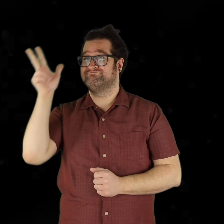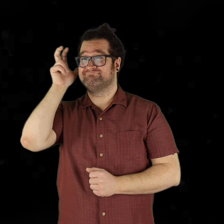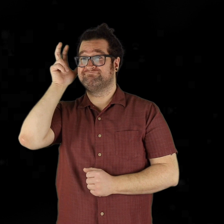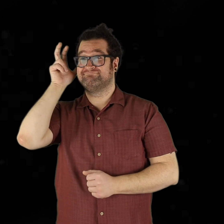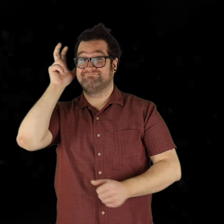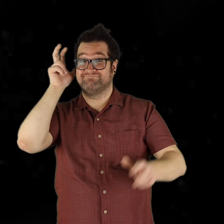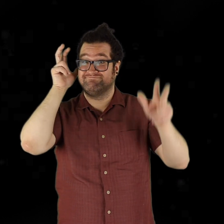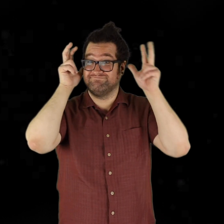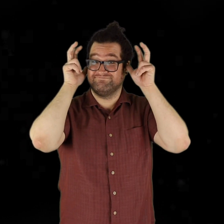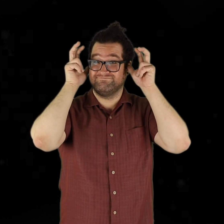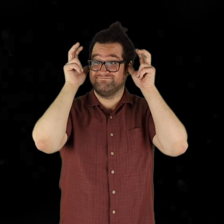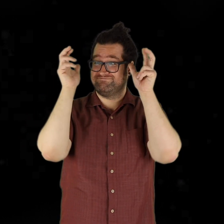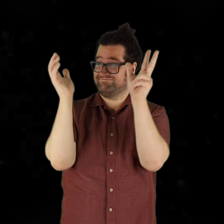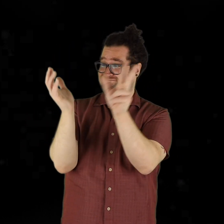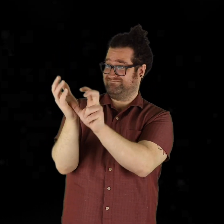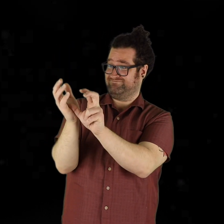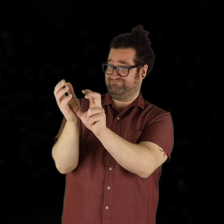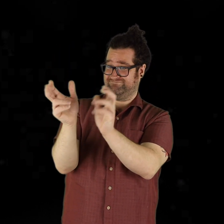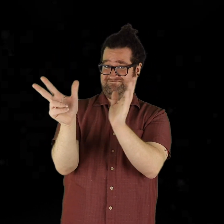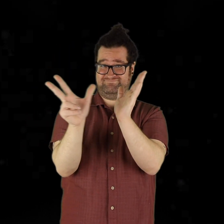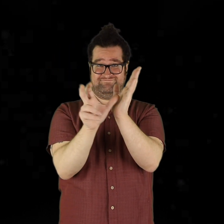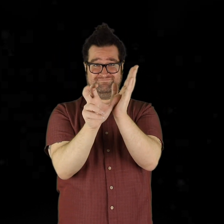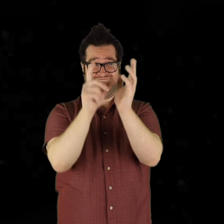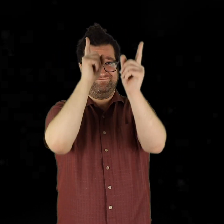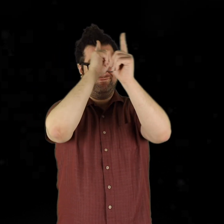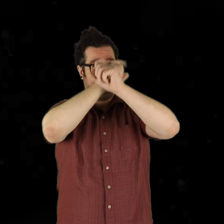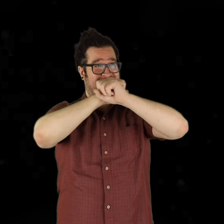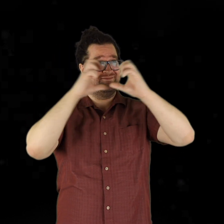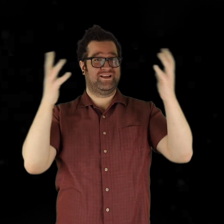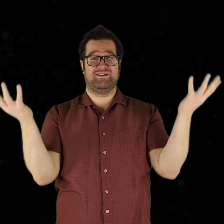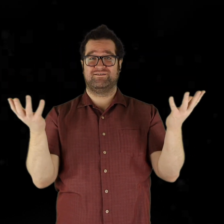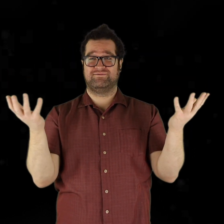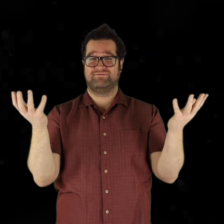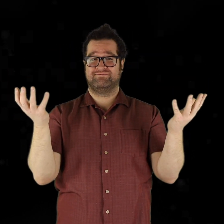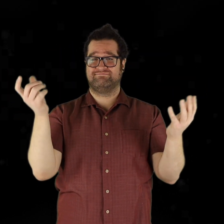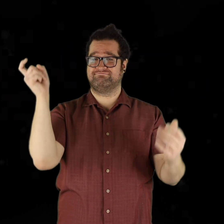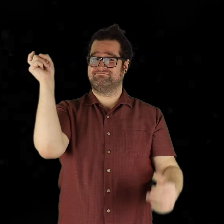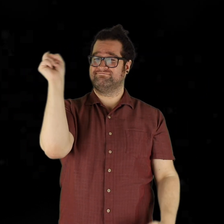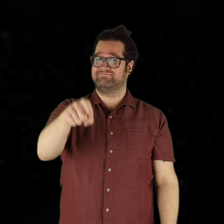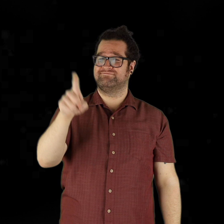What is it like to "hear" a hand?